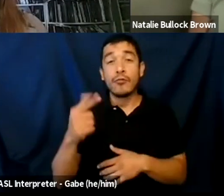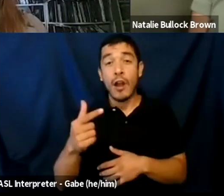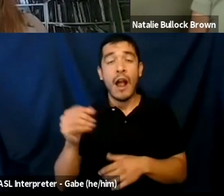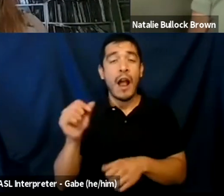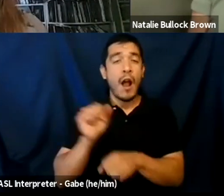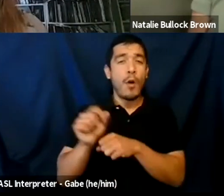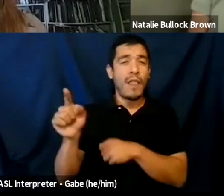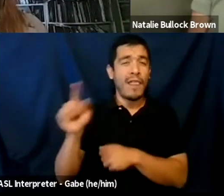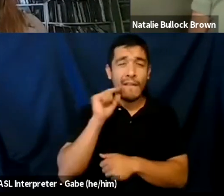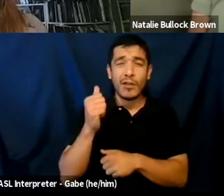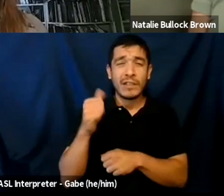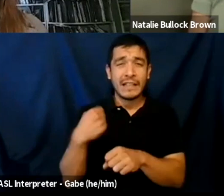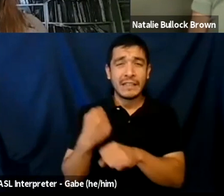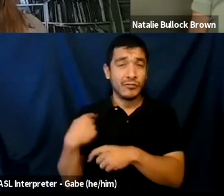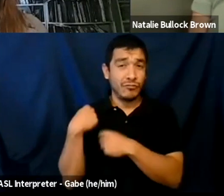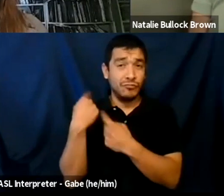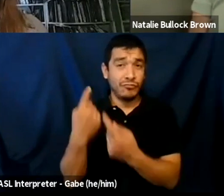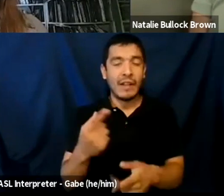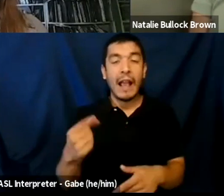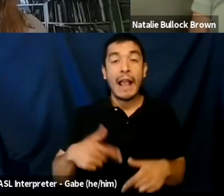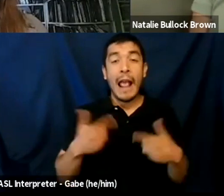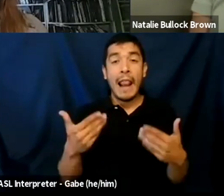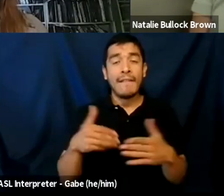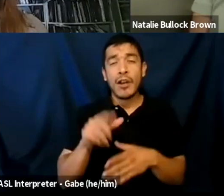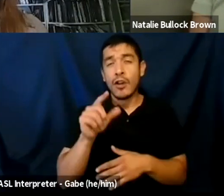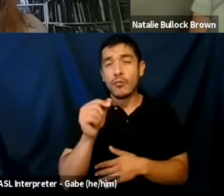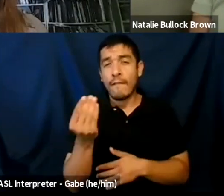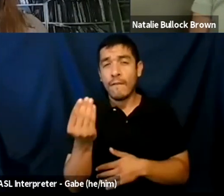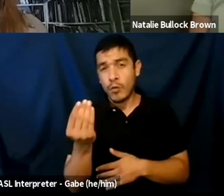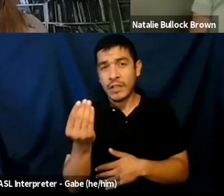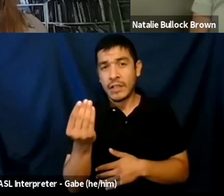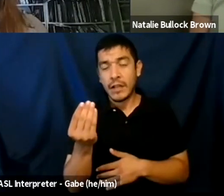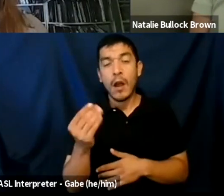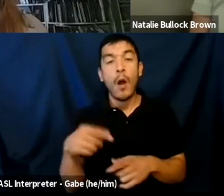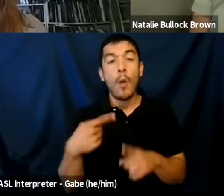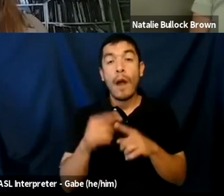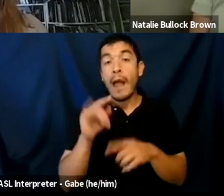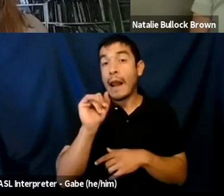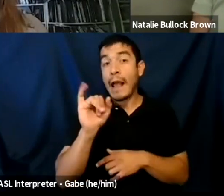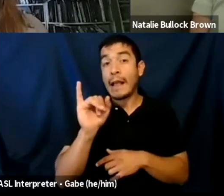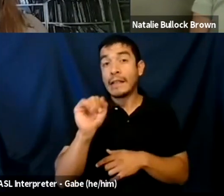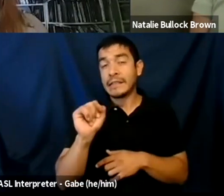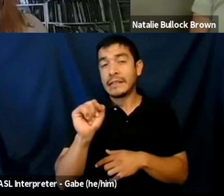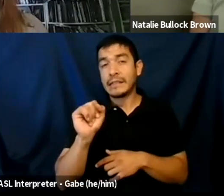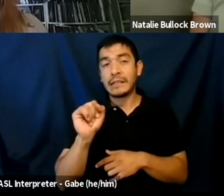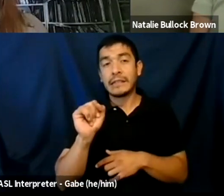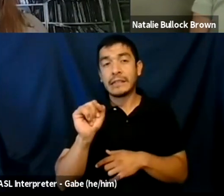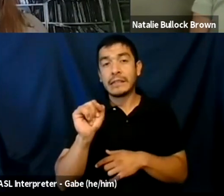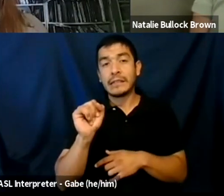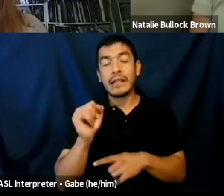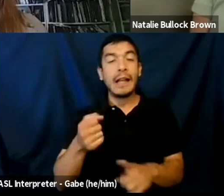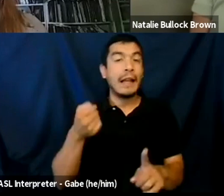And I was living here in 2014 when ISIS attacked Sinjar, which was the homeland